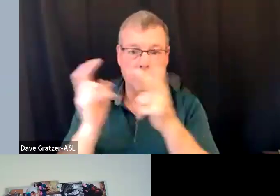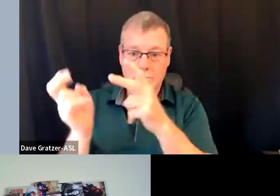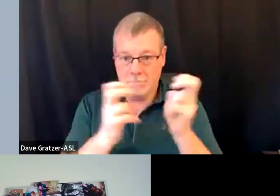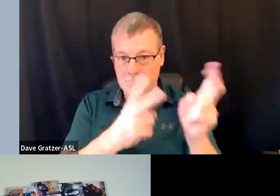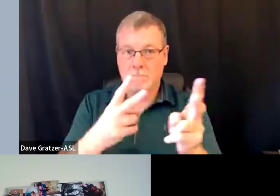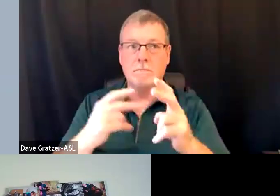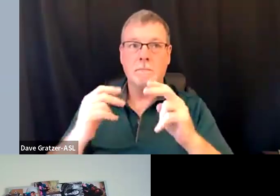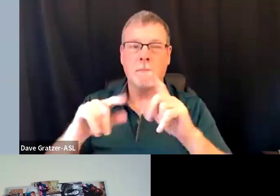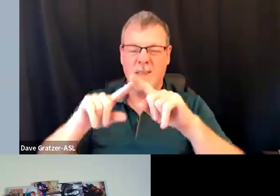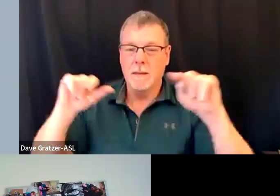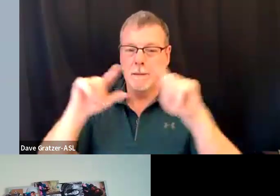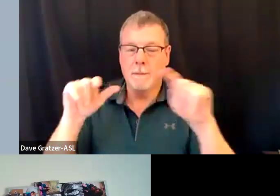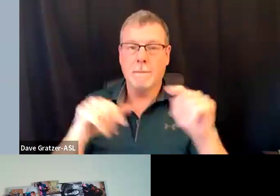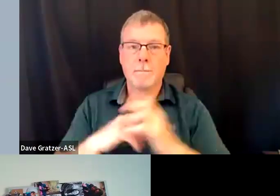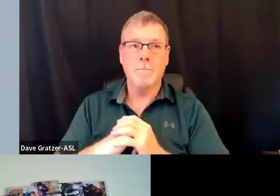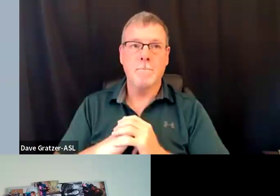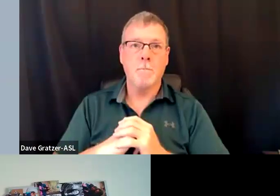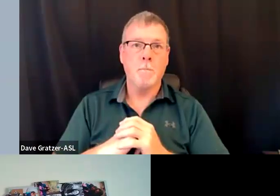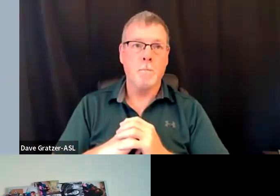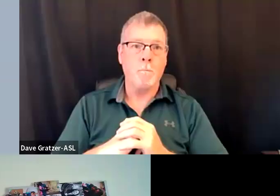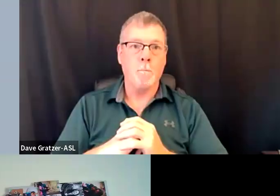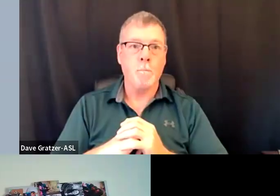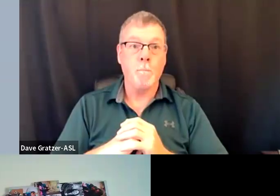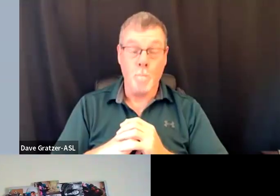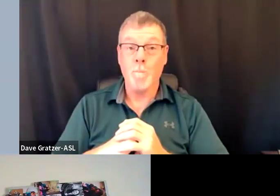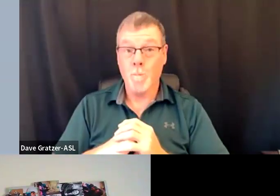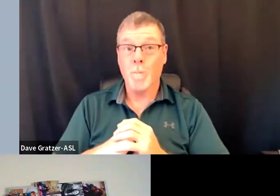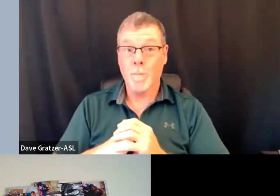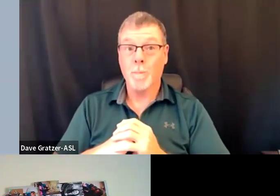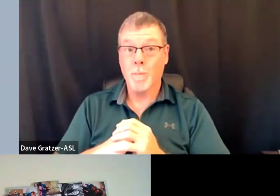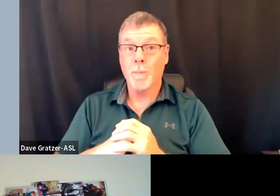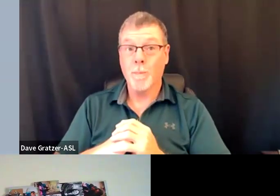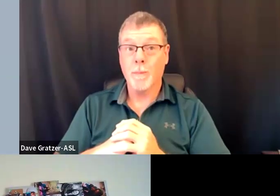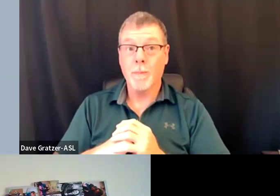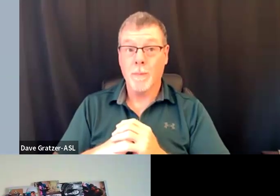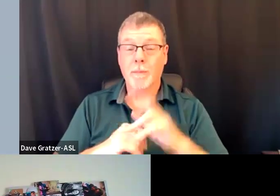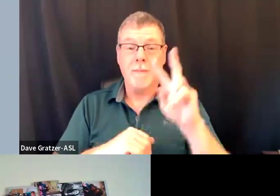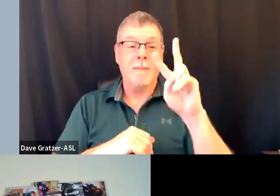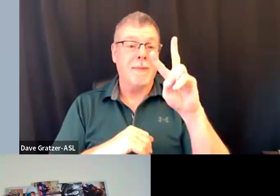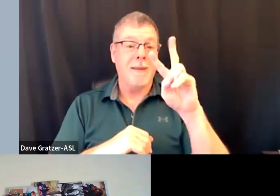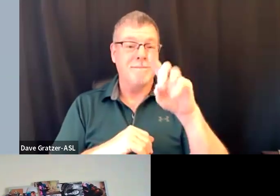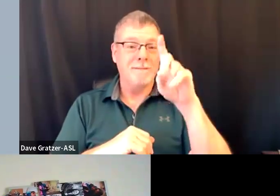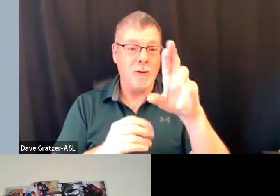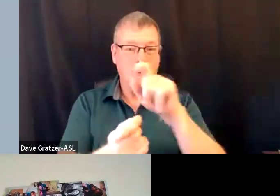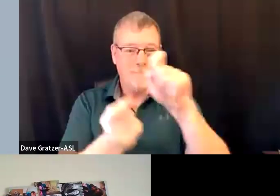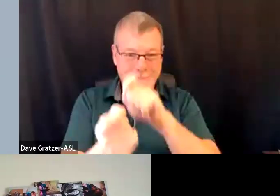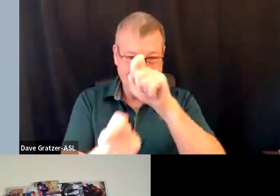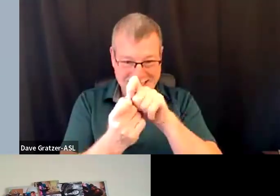Just questions about that. Yeah, this is a very vendor-specific language, and I know exactly which software you're talking about